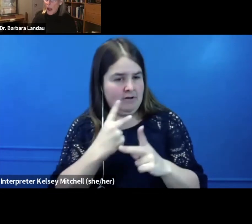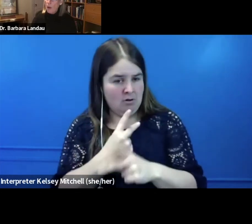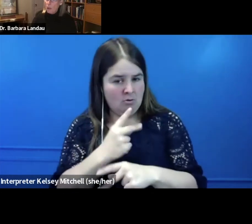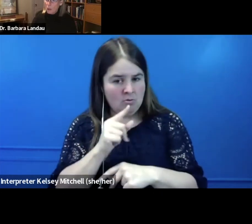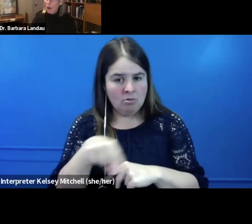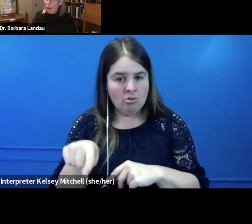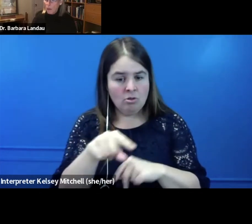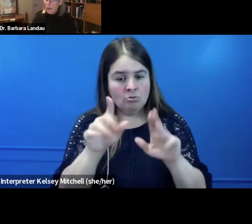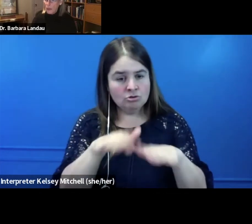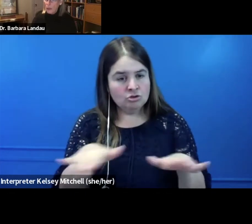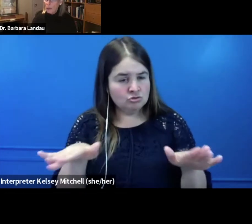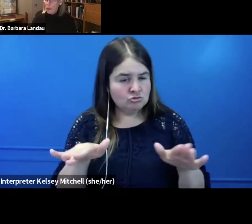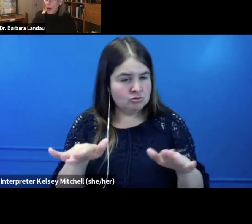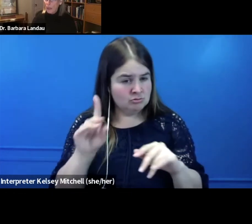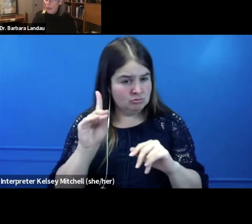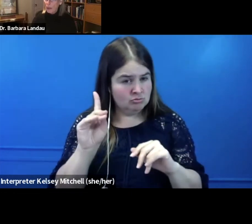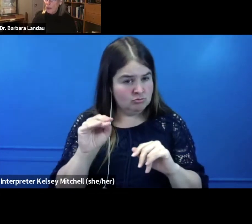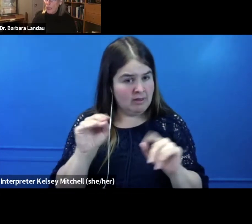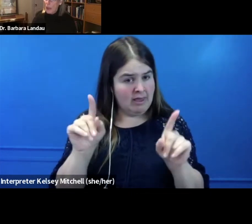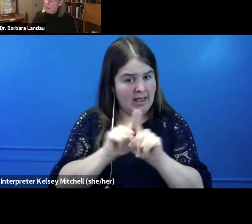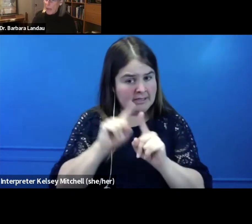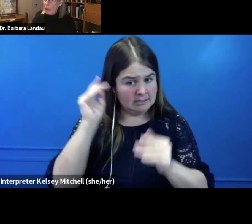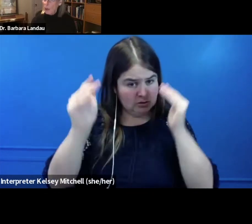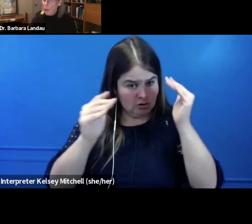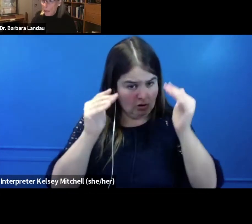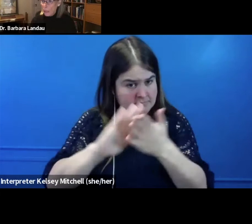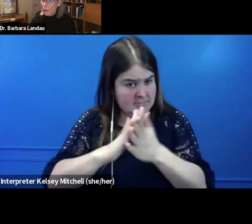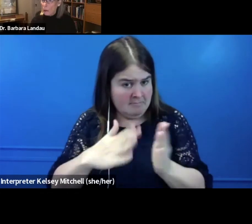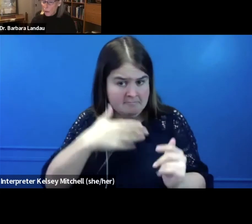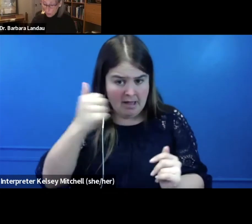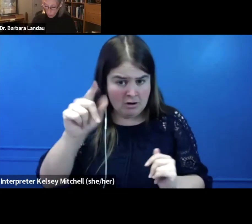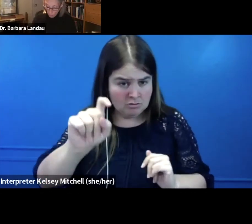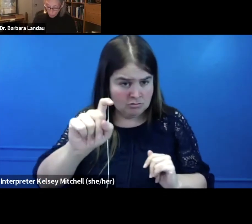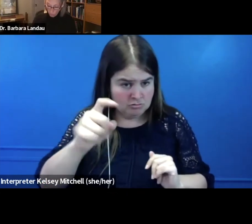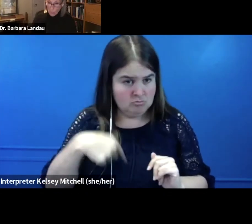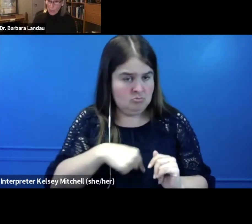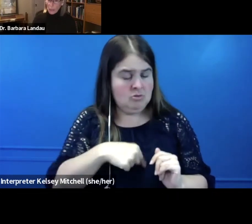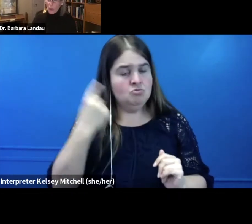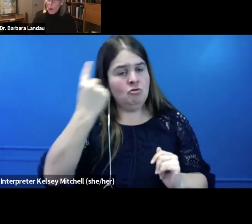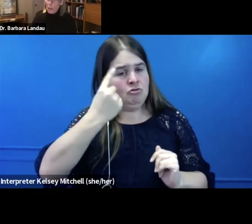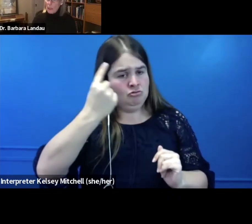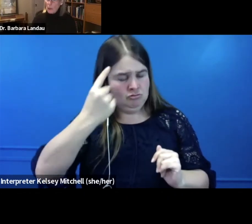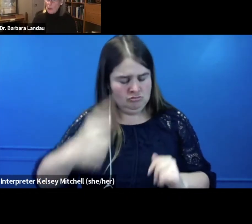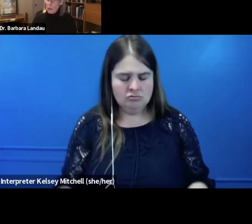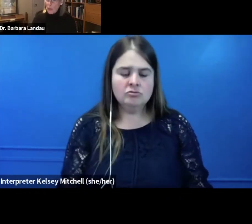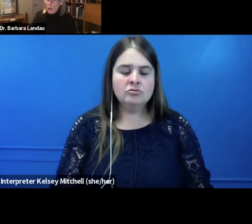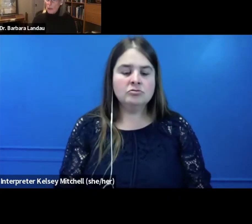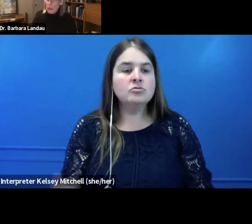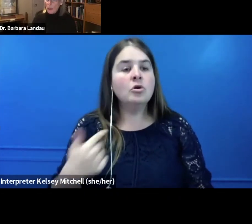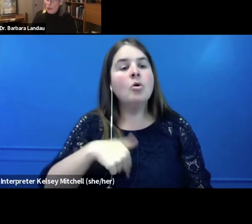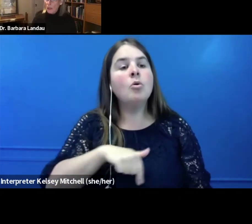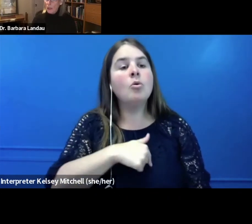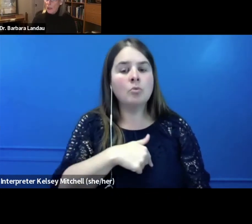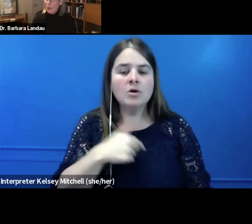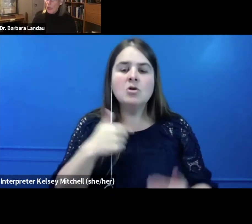outgrow this property do they get better when they get older